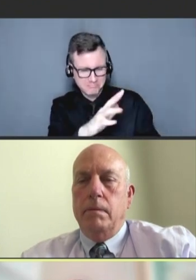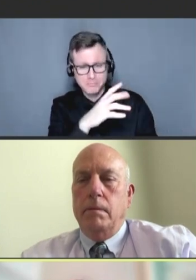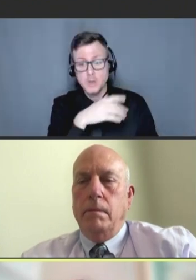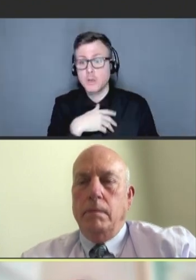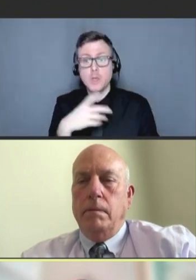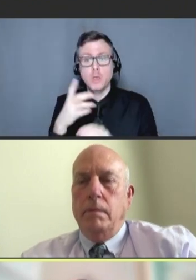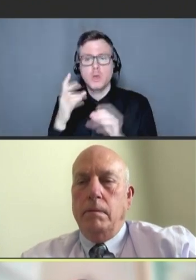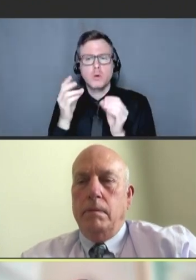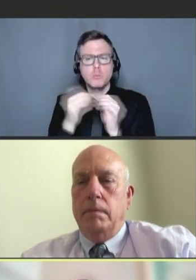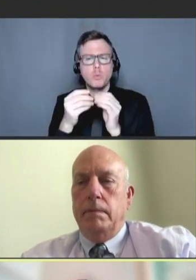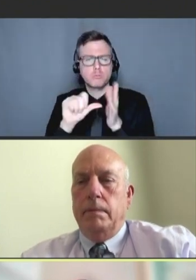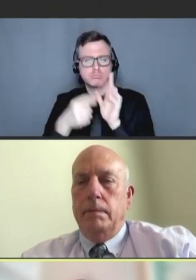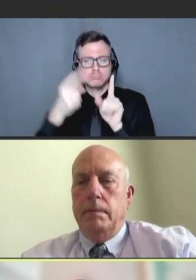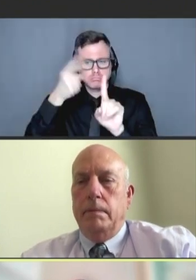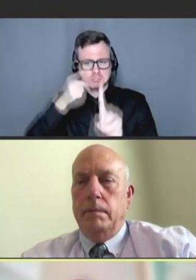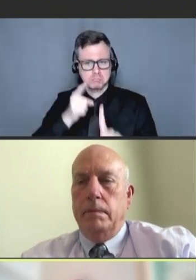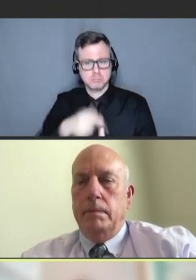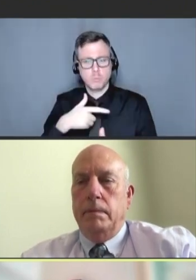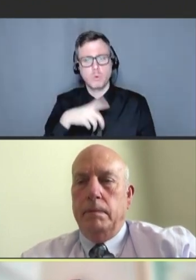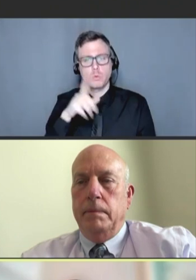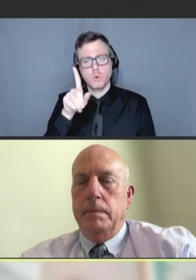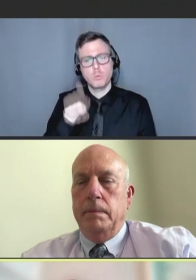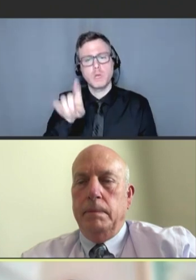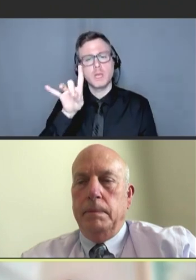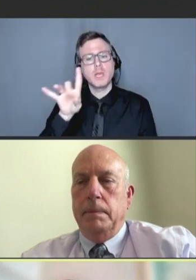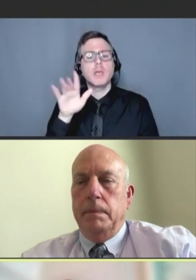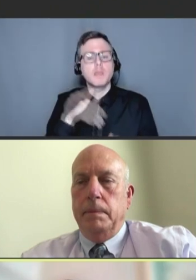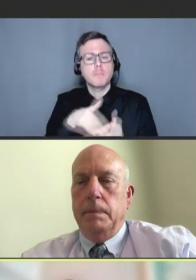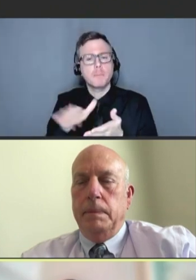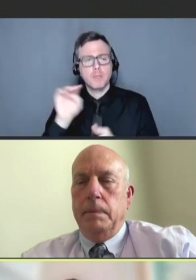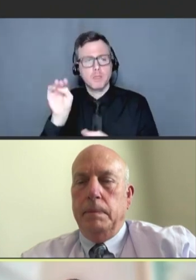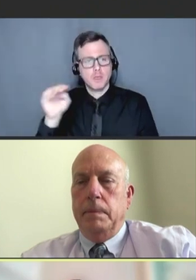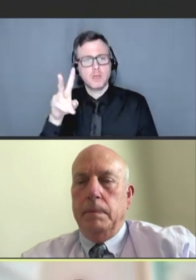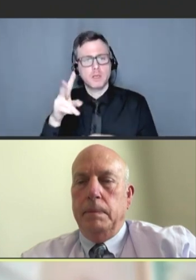more than 1.8 million veterans have received a flu vaccine this season.